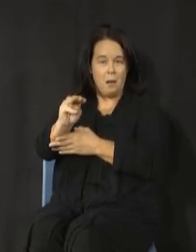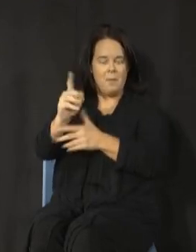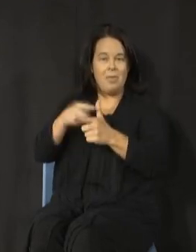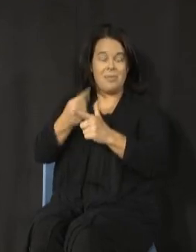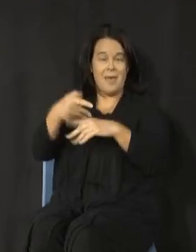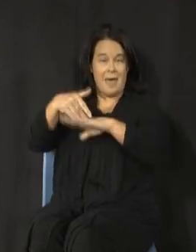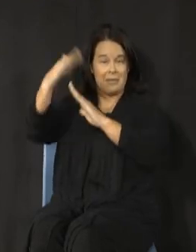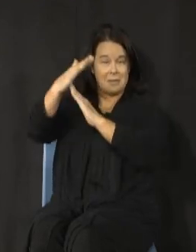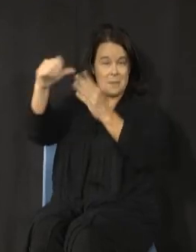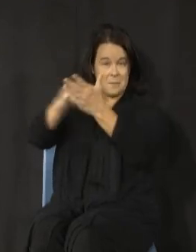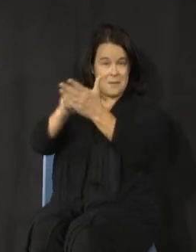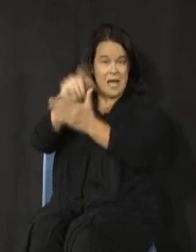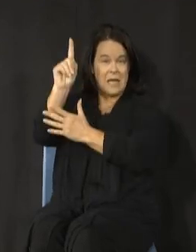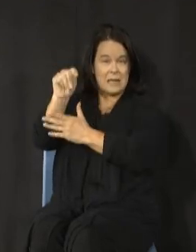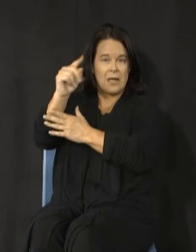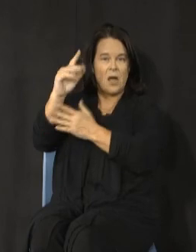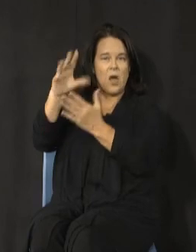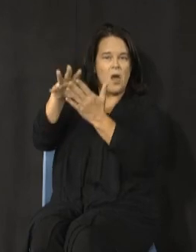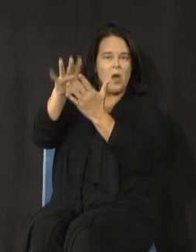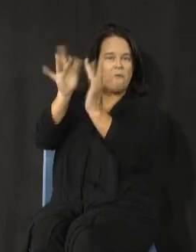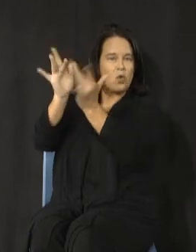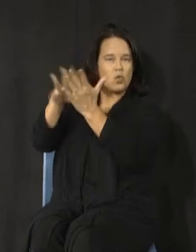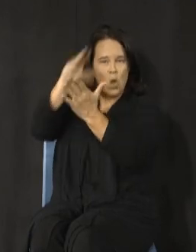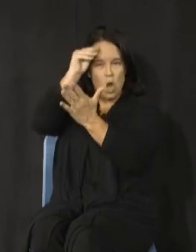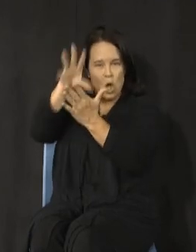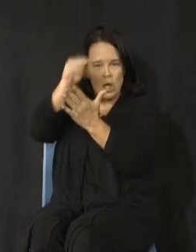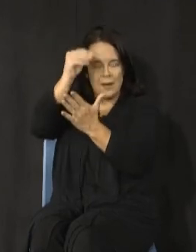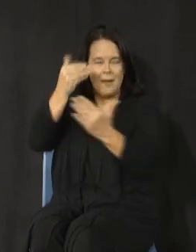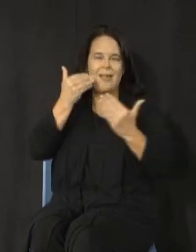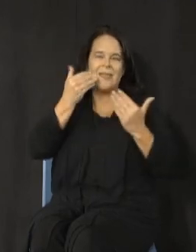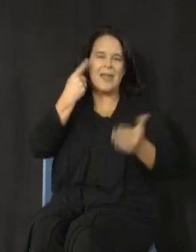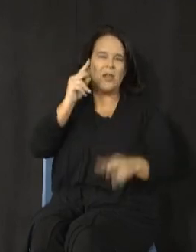top of the page.